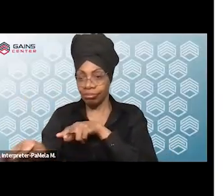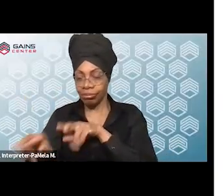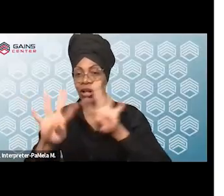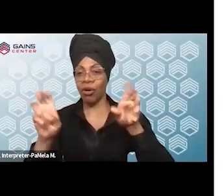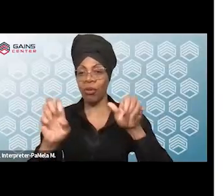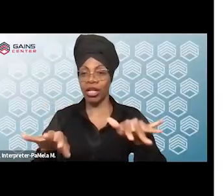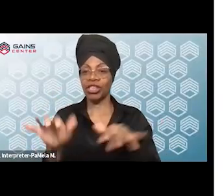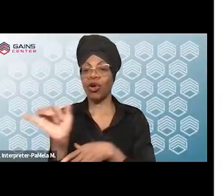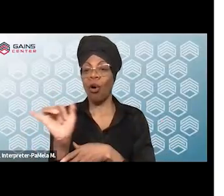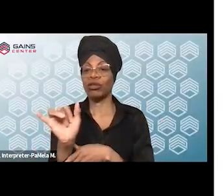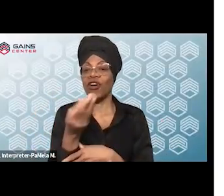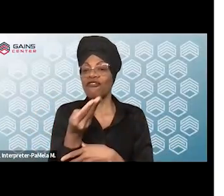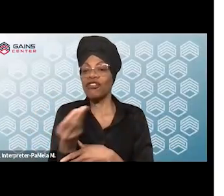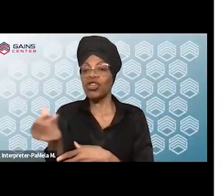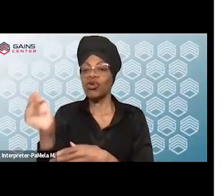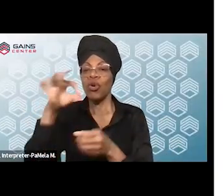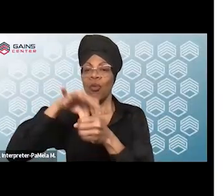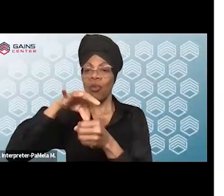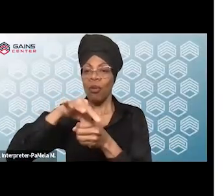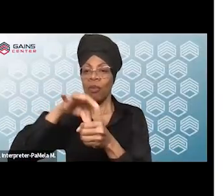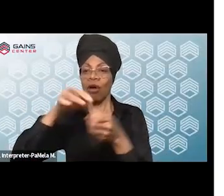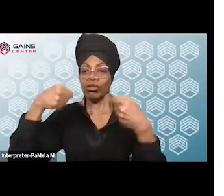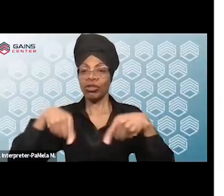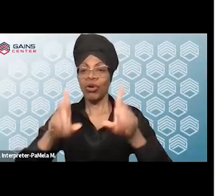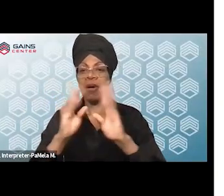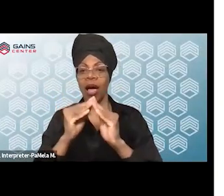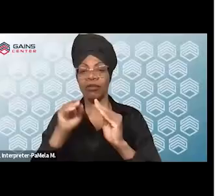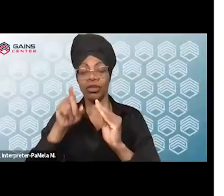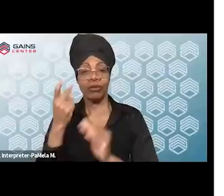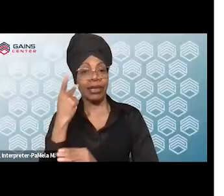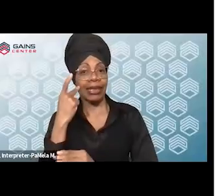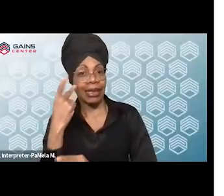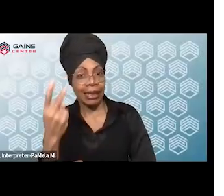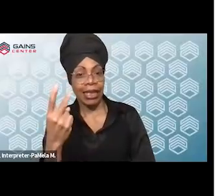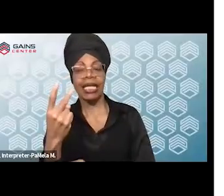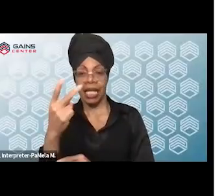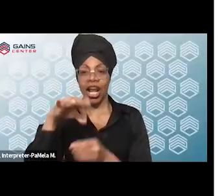a couple of polls throughout this event. You should have just seen a poll pop up,